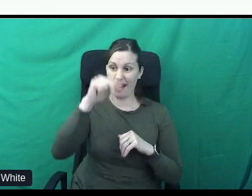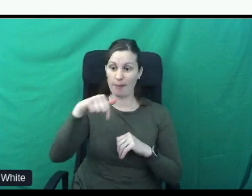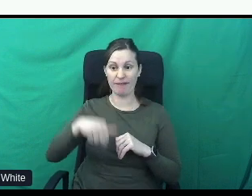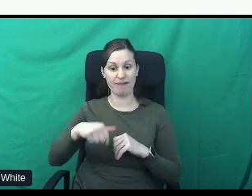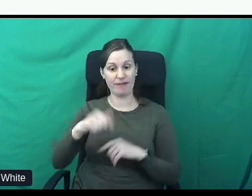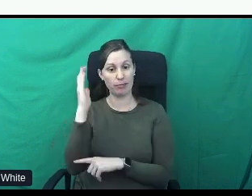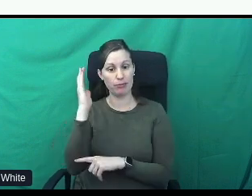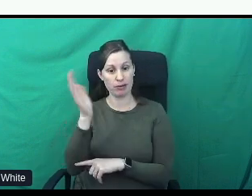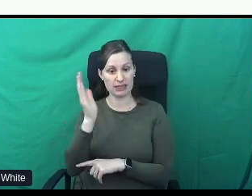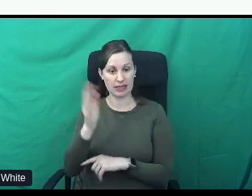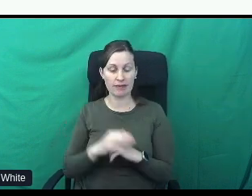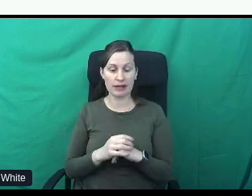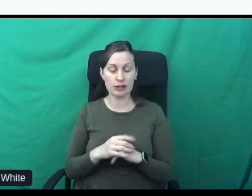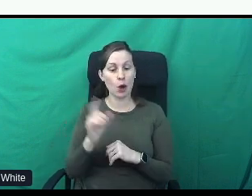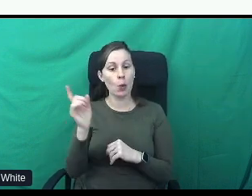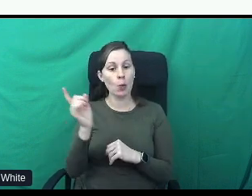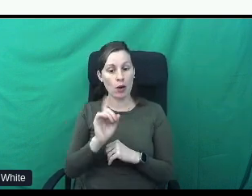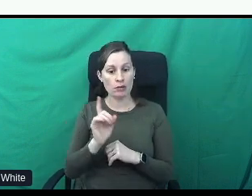It is to not use ARIA!